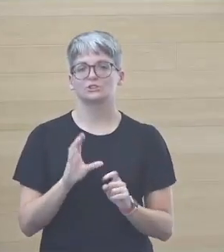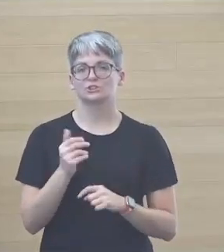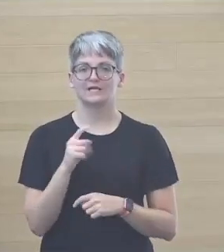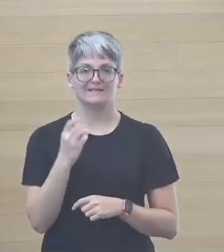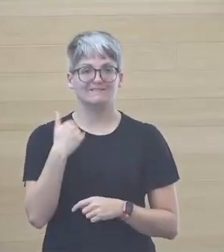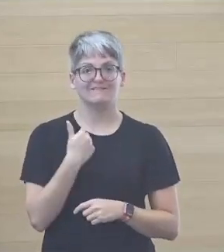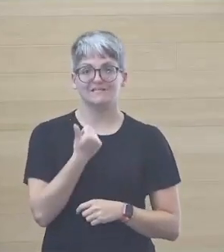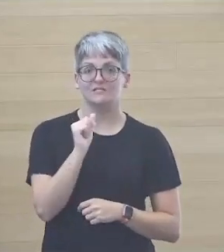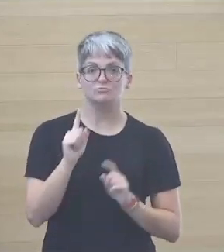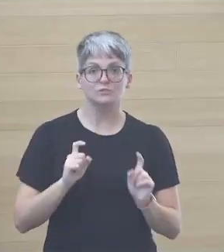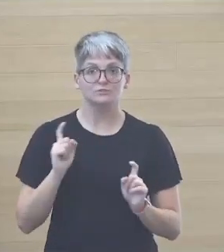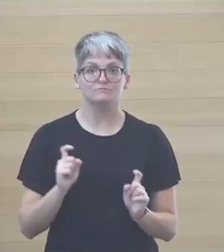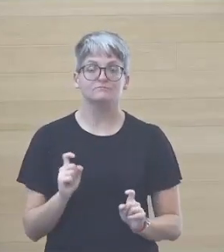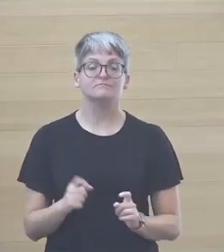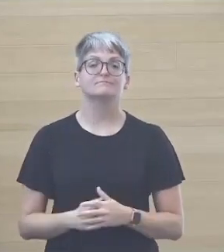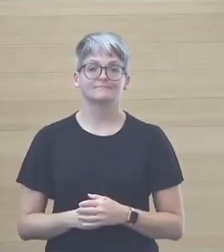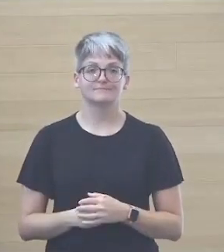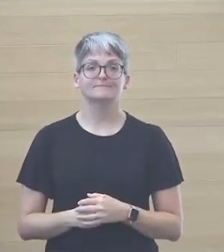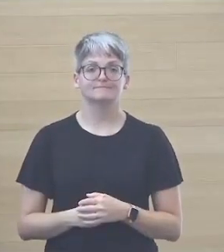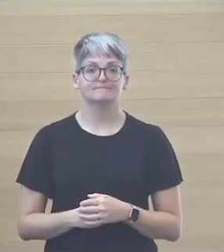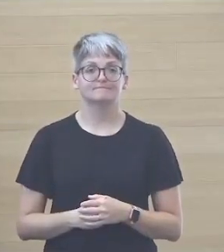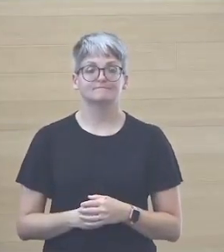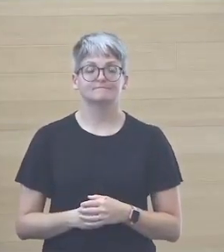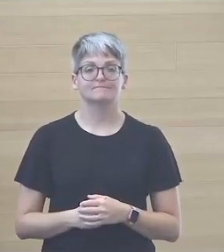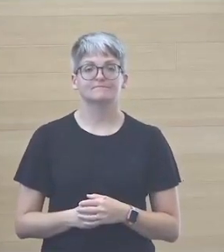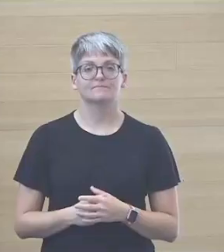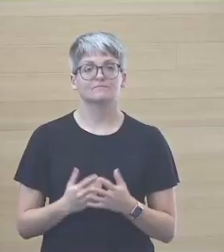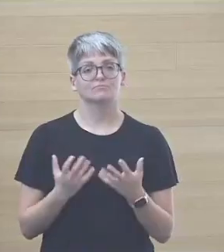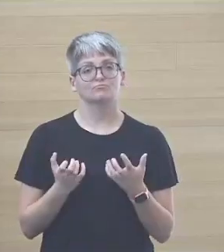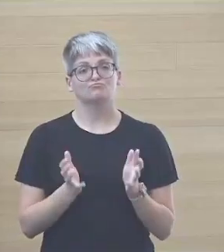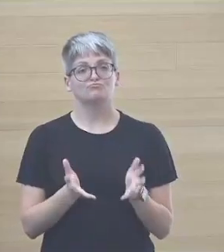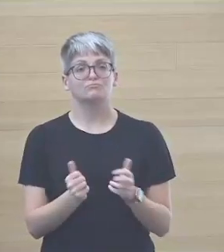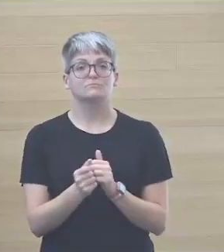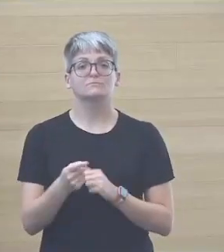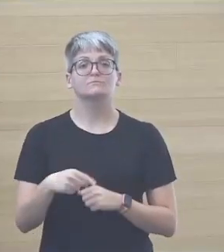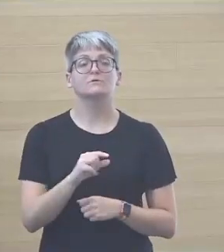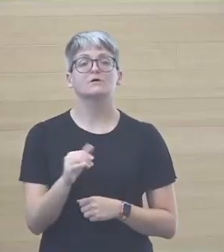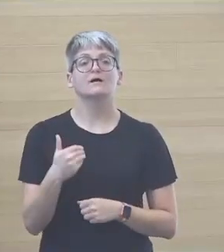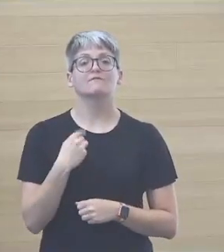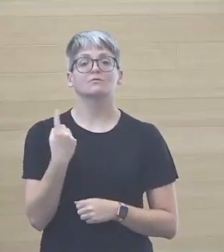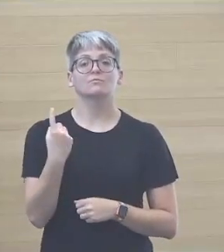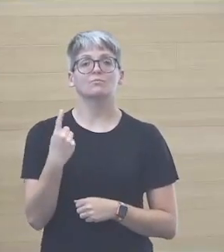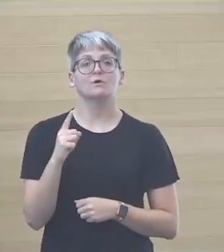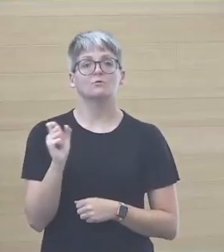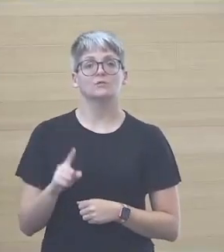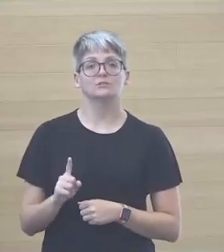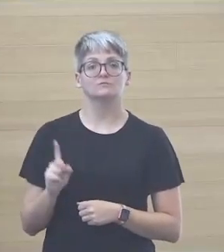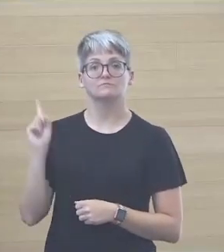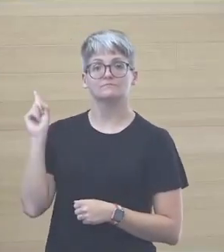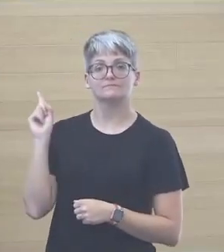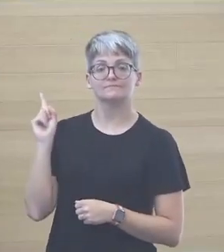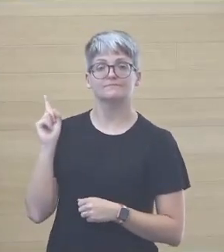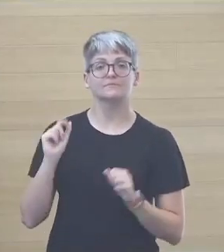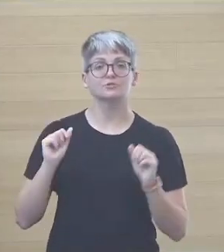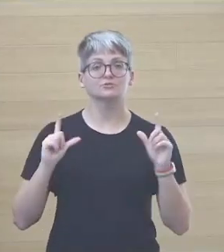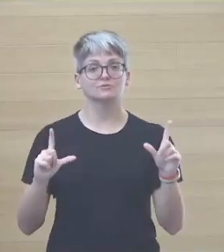we'd love to chat with you all. We also have a question up on the screen if you can't think of a question to ask,